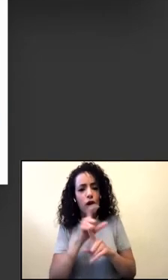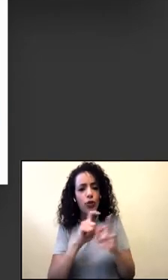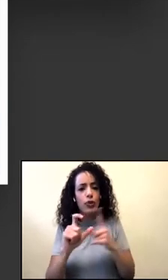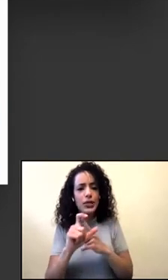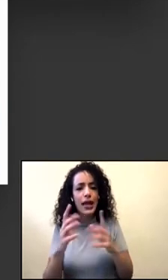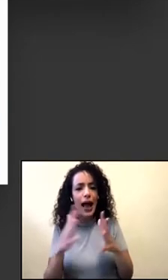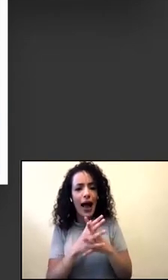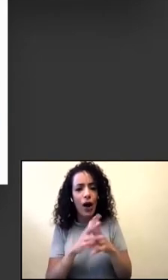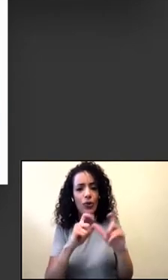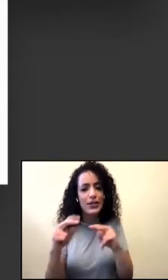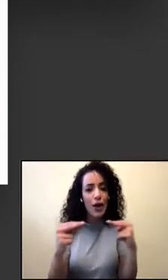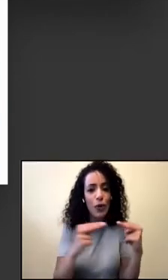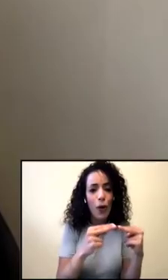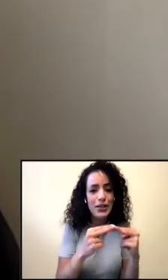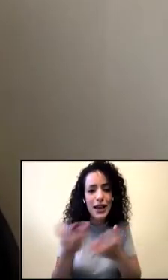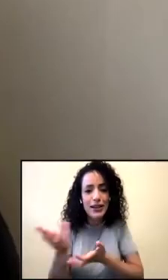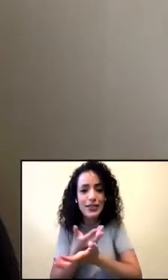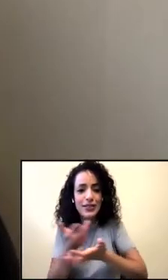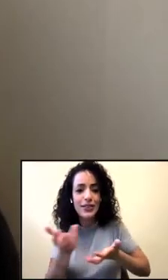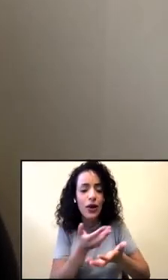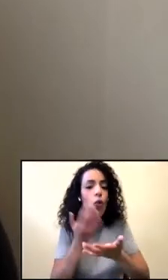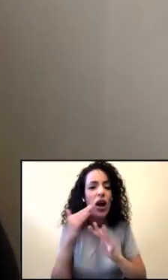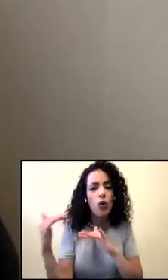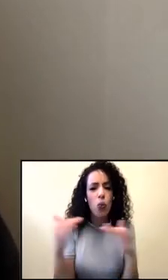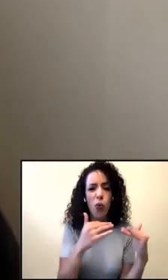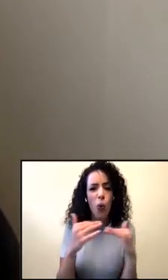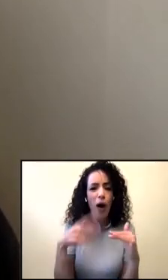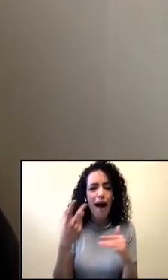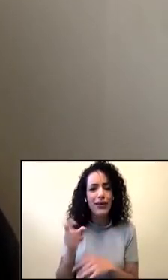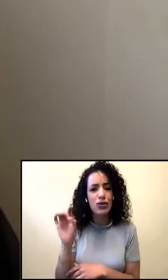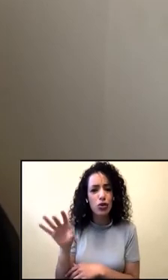sending cassette tapes to each other, and we worked with elders, and now we're working with